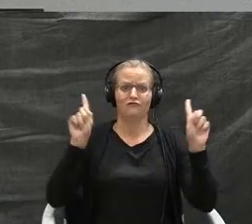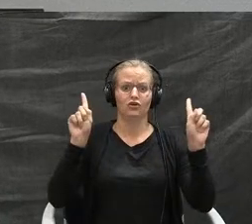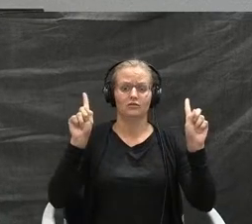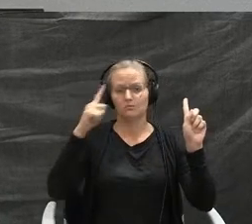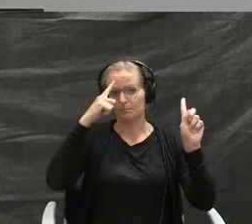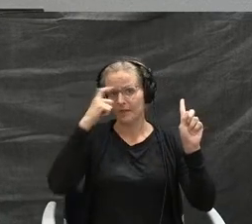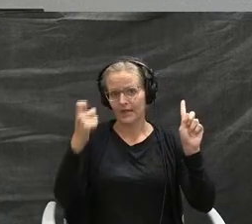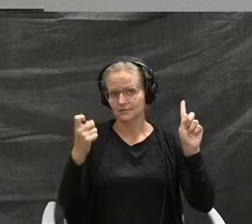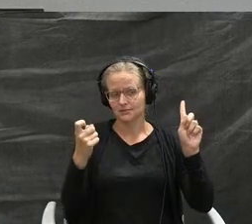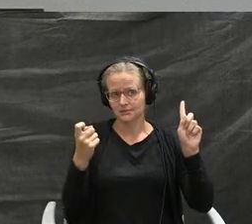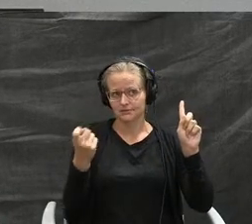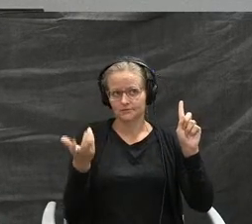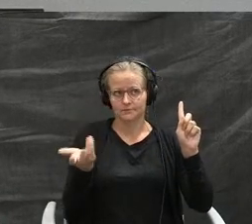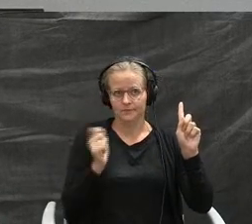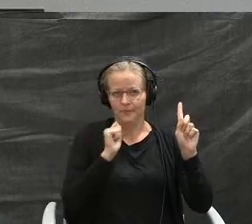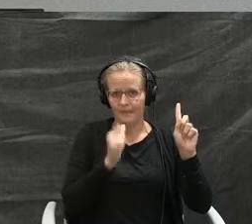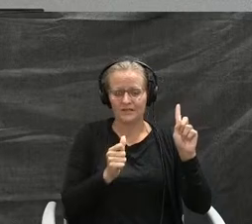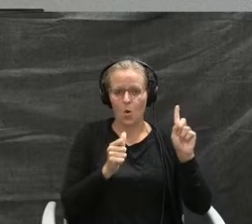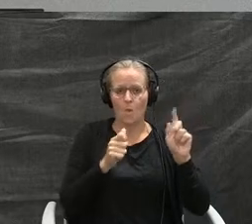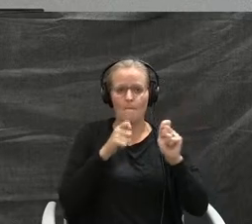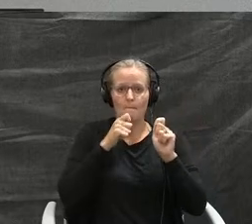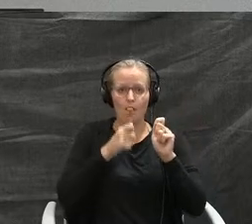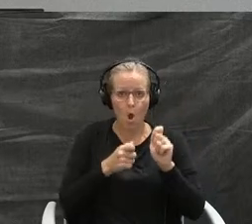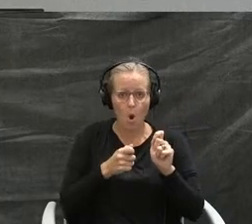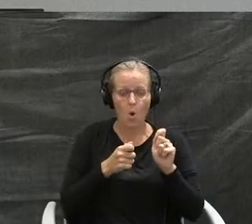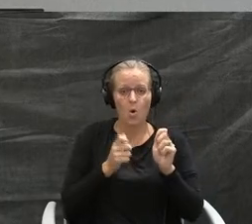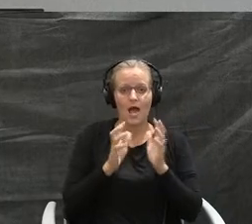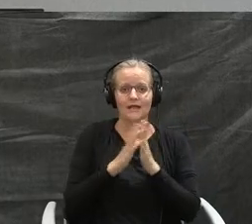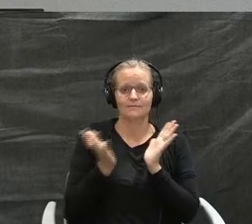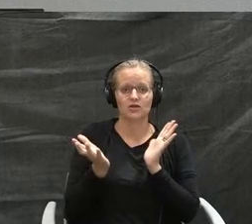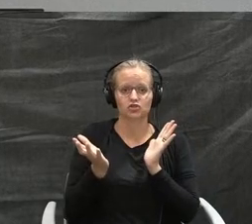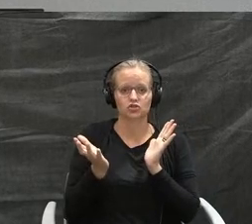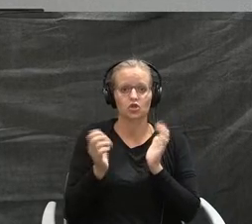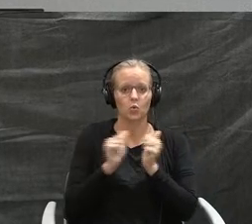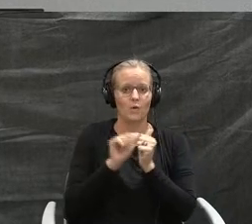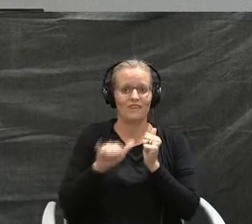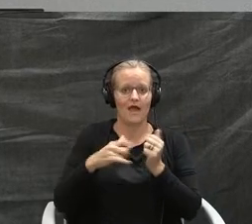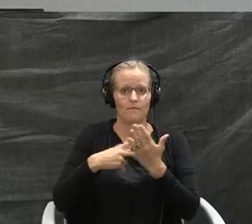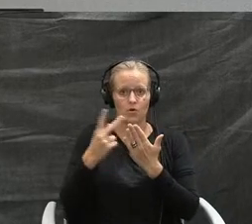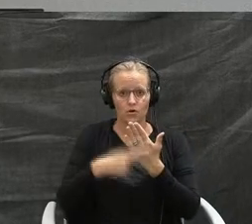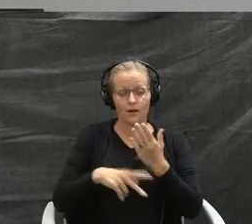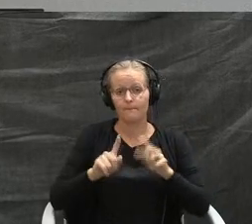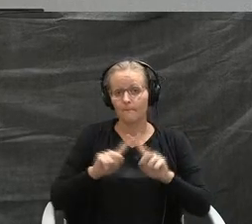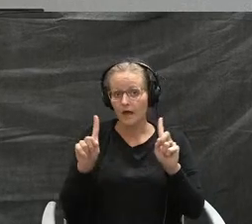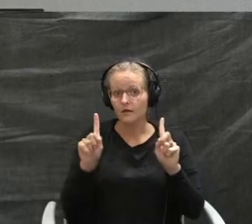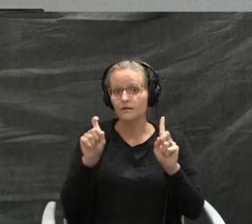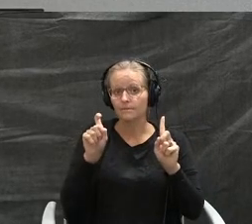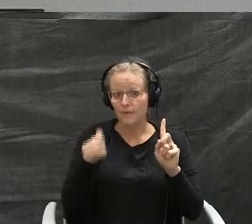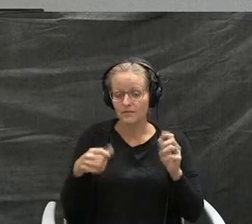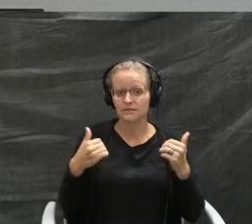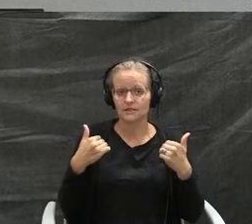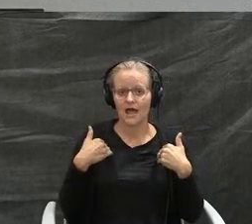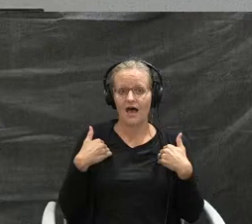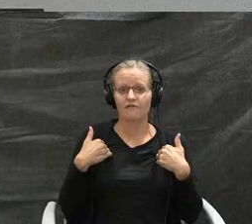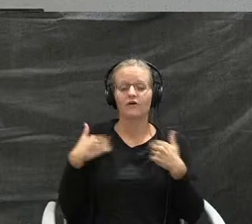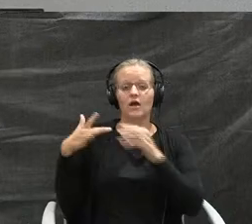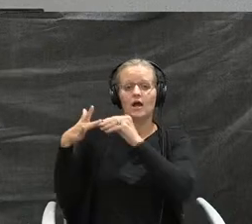Blow on as many things in that in that program, but will have to get these this guidance from.